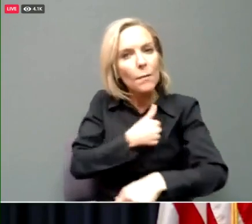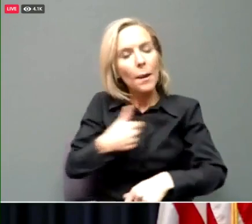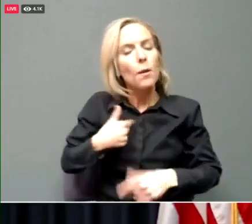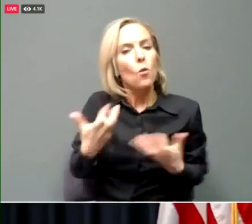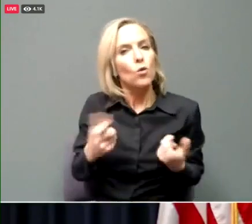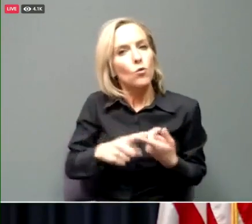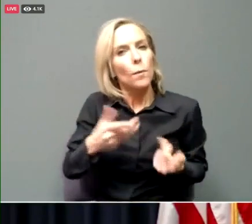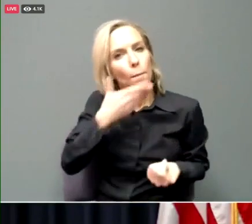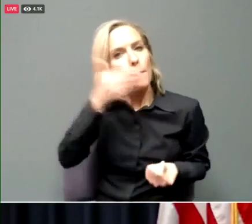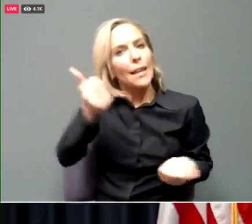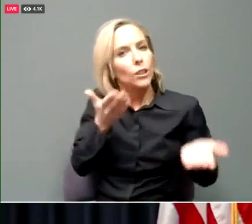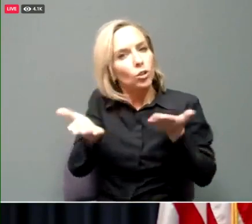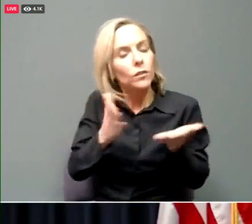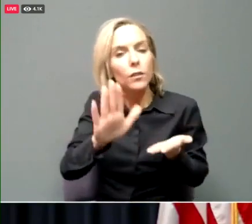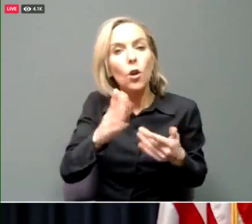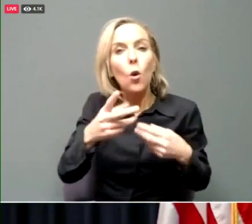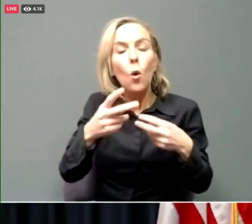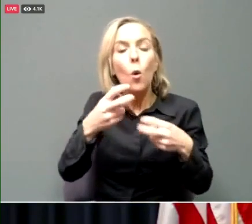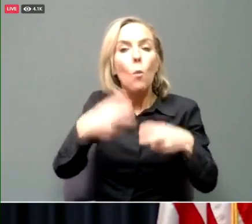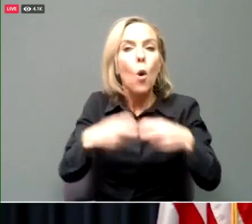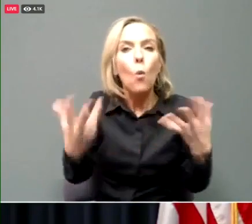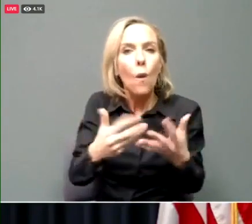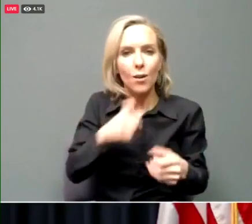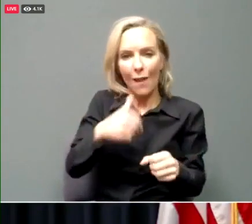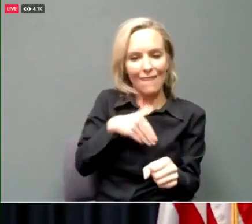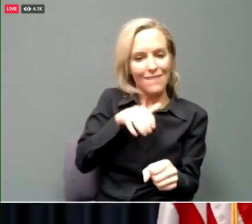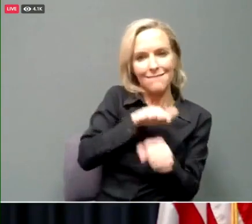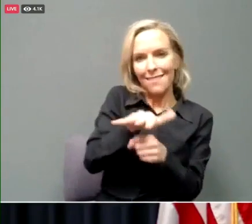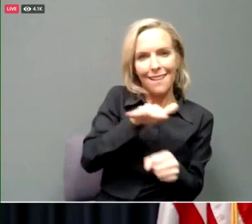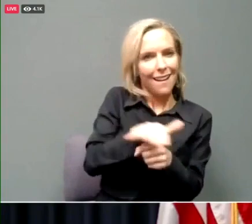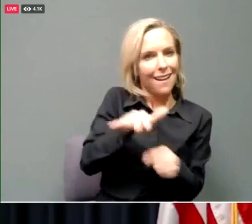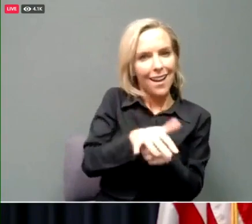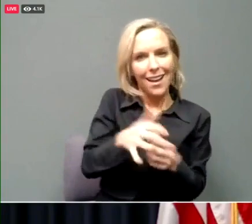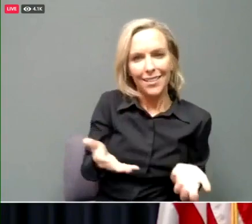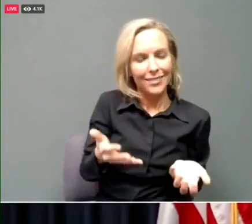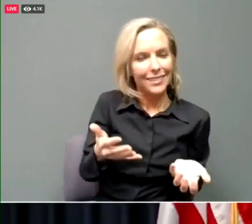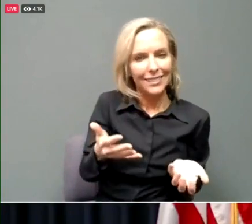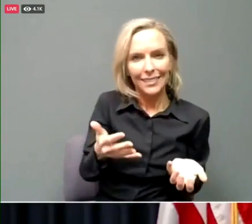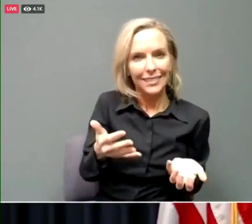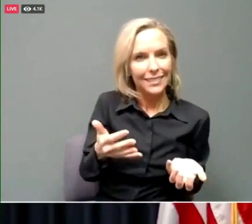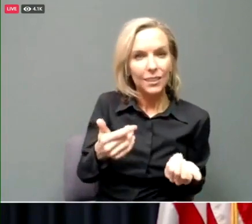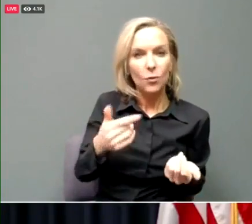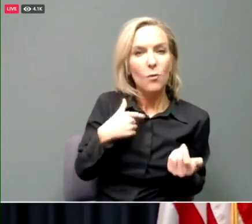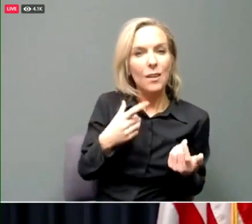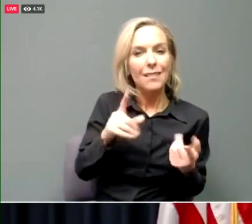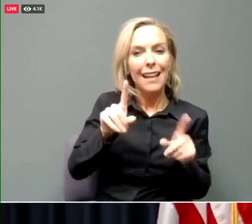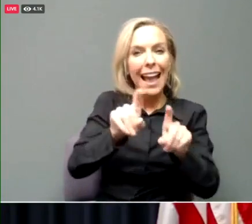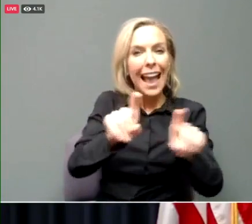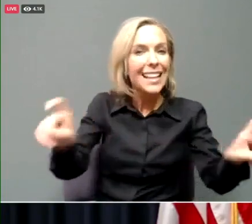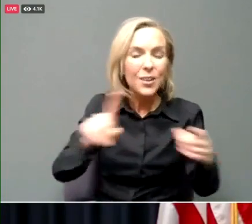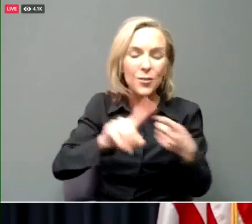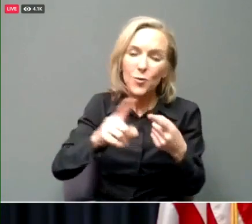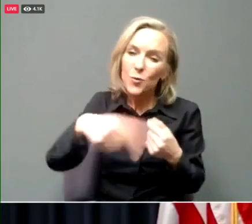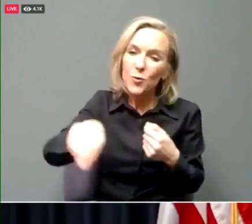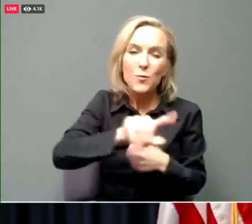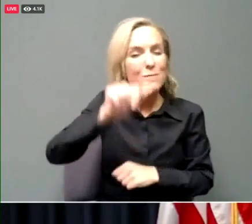quantity, quantity, quantity. We don't have enough. So I need to ask everyone to be patient and let me put this in context real quick.